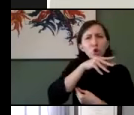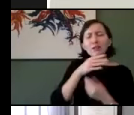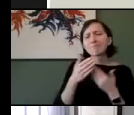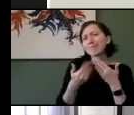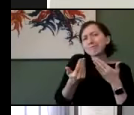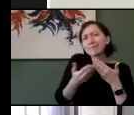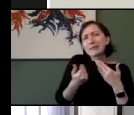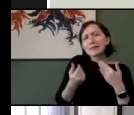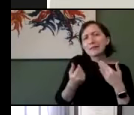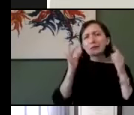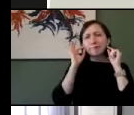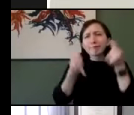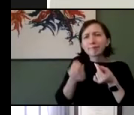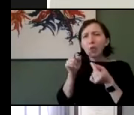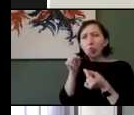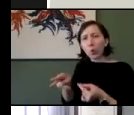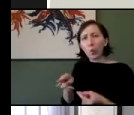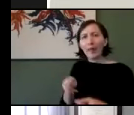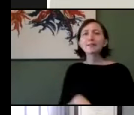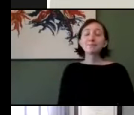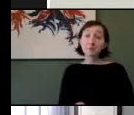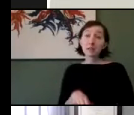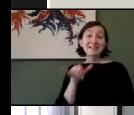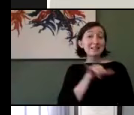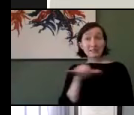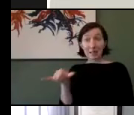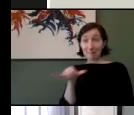As with the cloth masks you want to make sure your mask